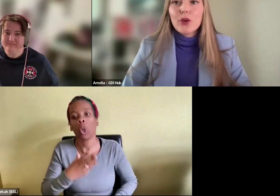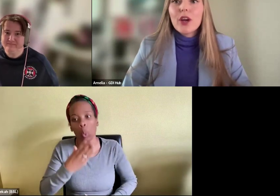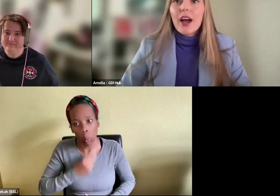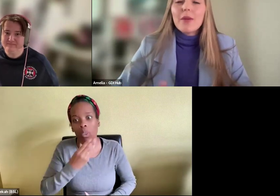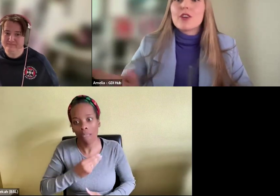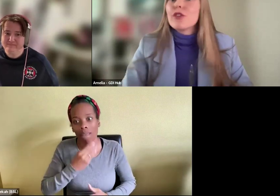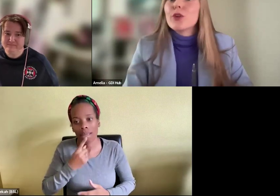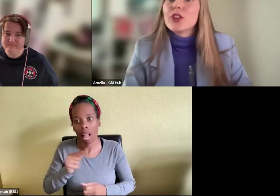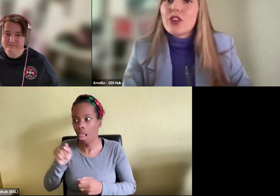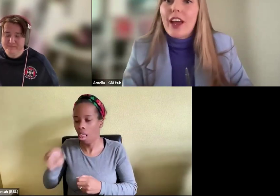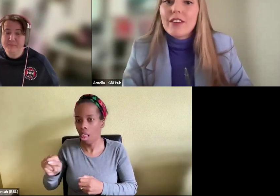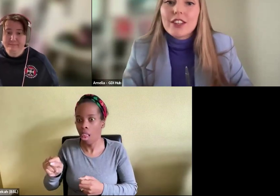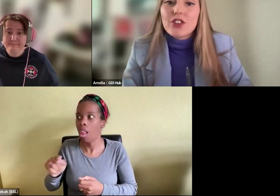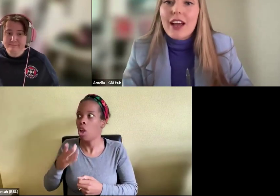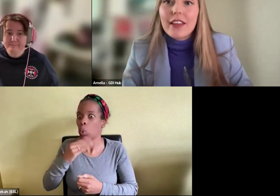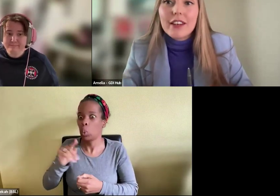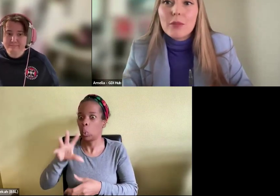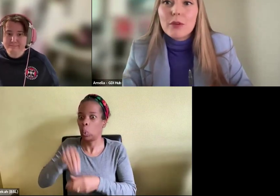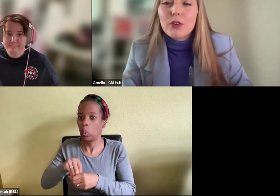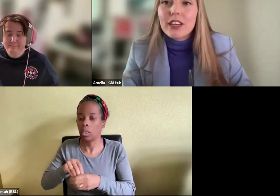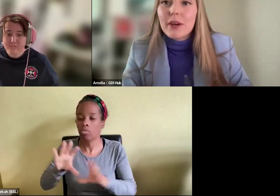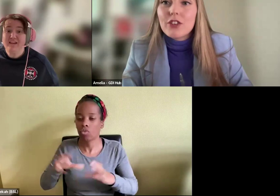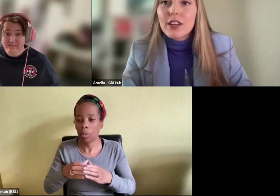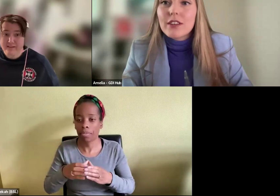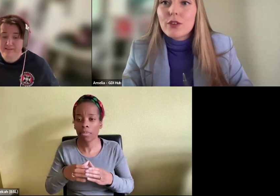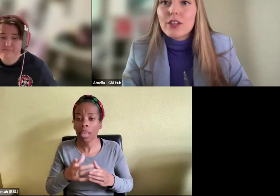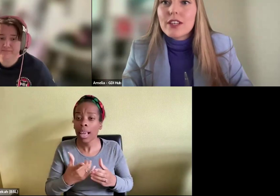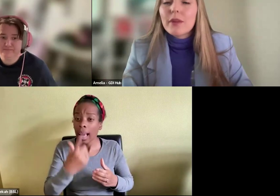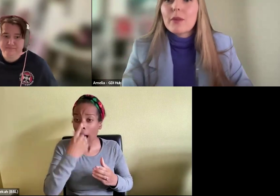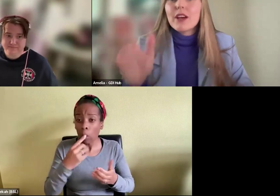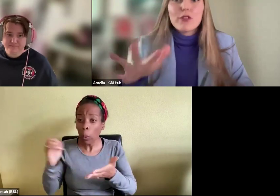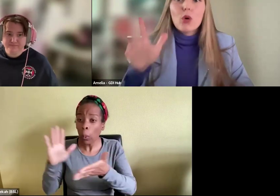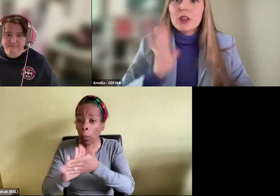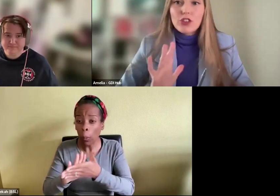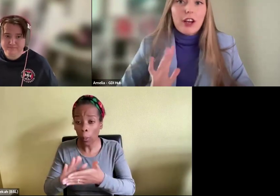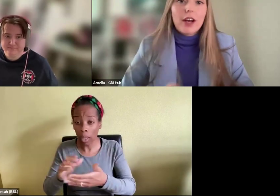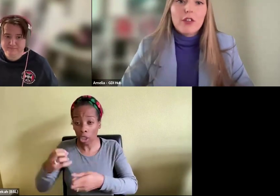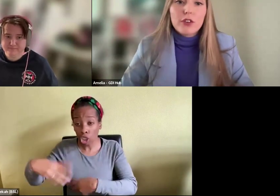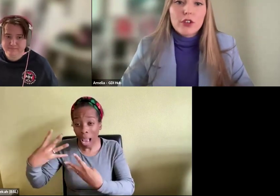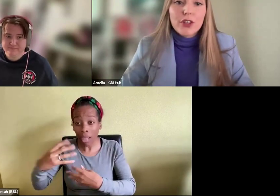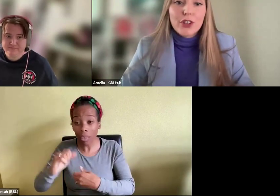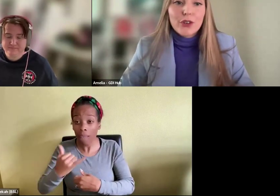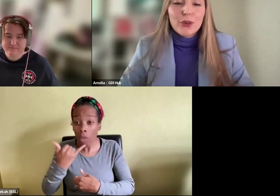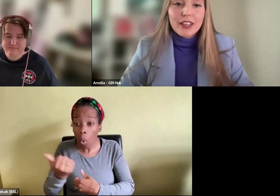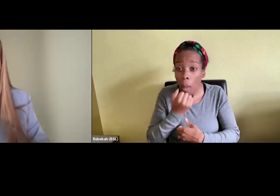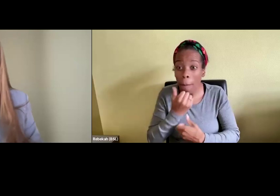So I don't know if you can share in the chat their number or email address or something, but if not we'll share it after the, the call in,